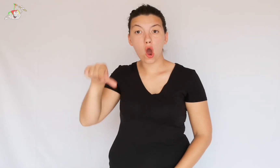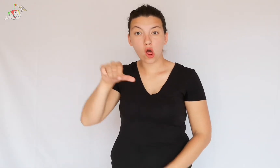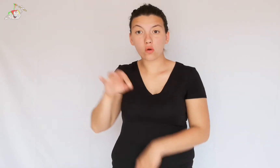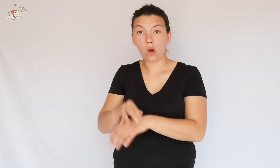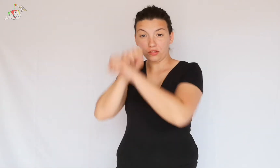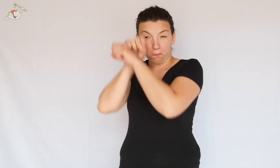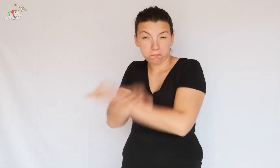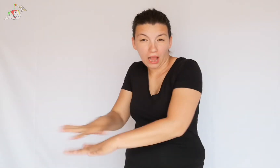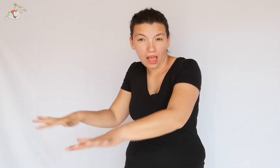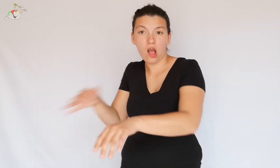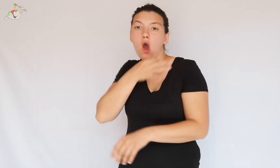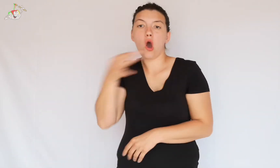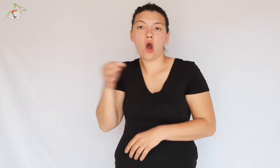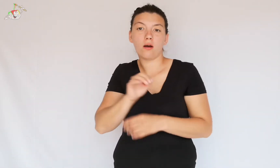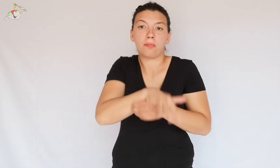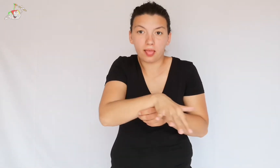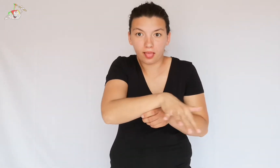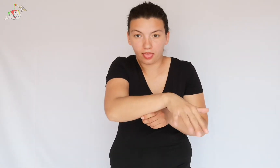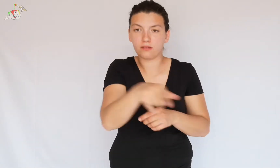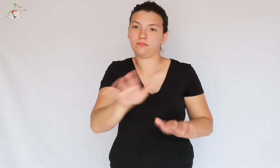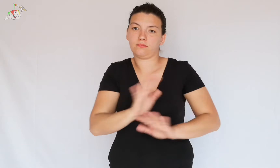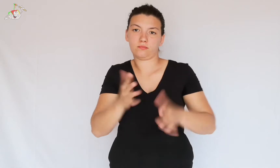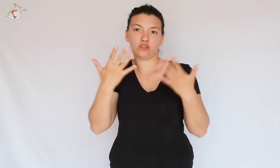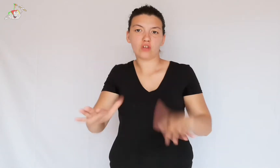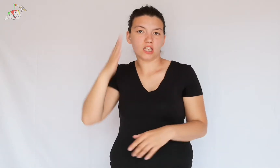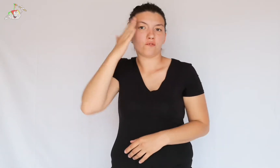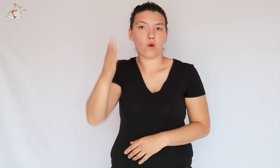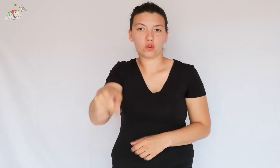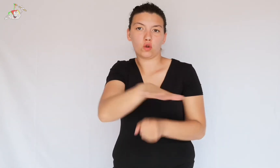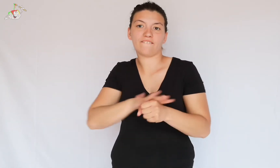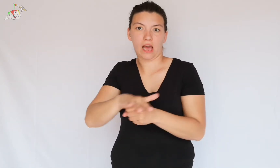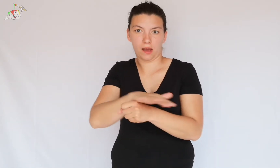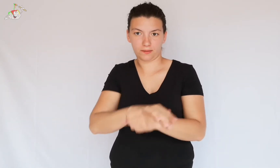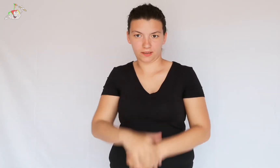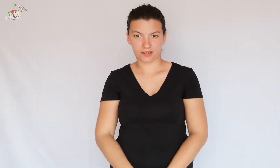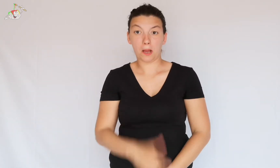When the oil falls to the ground or is spilled, it is immediately bad luck in the family.